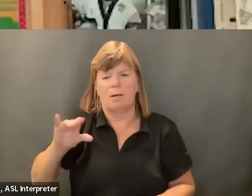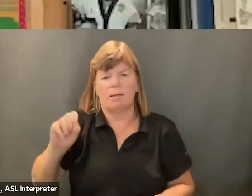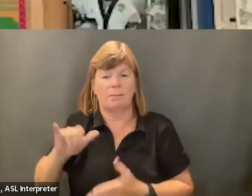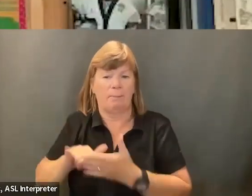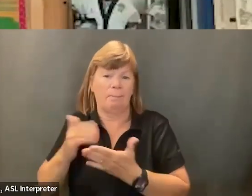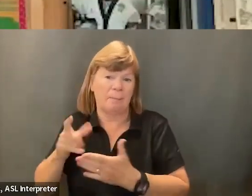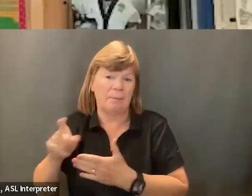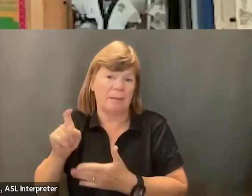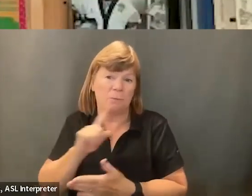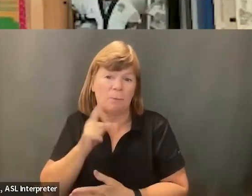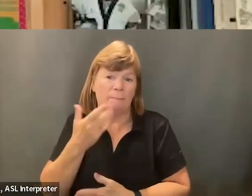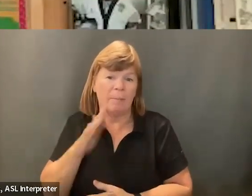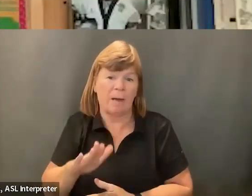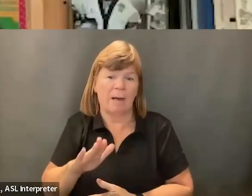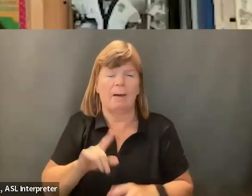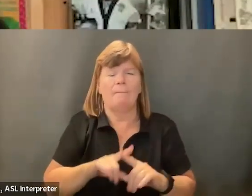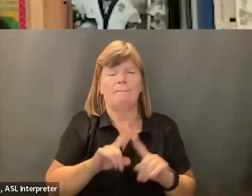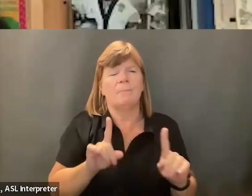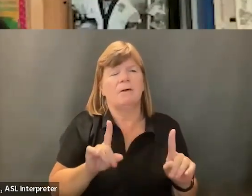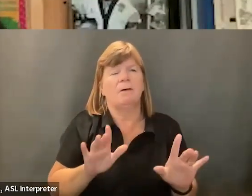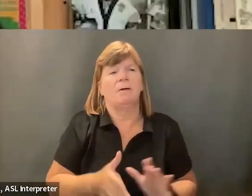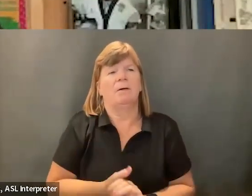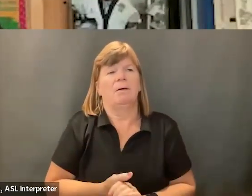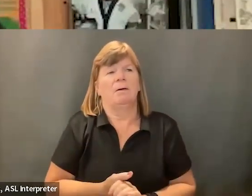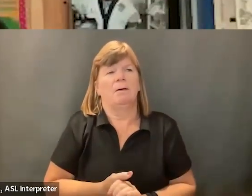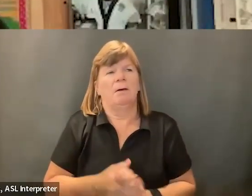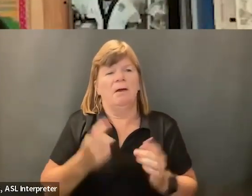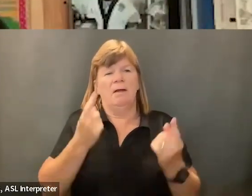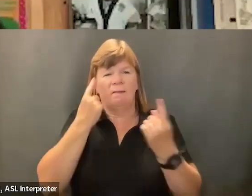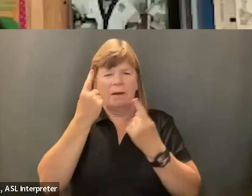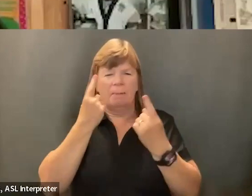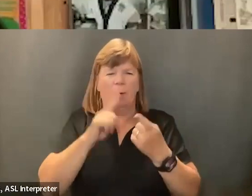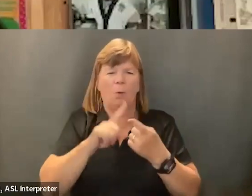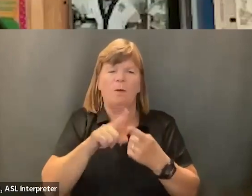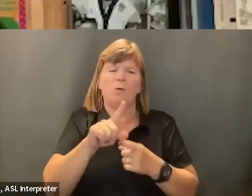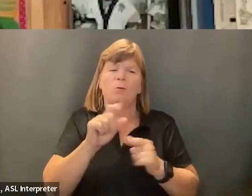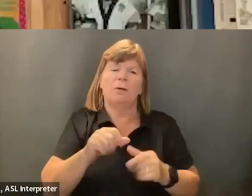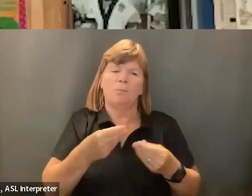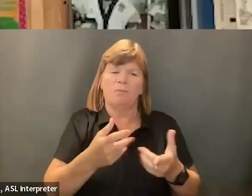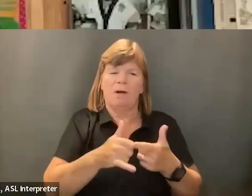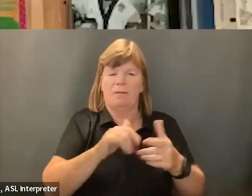however thinking about what time when can you provide that instruction is extremely